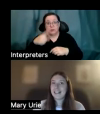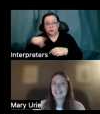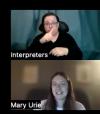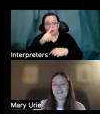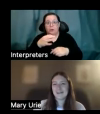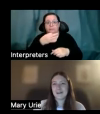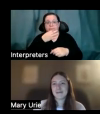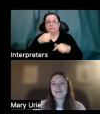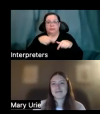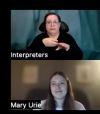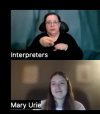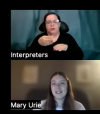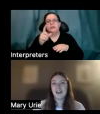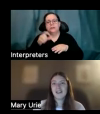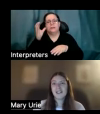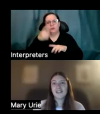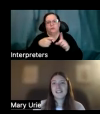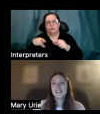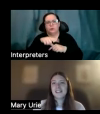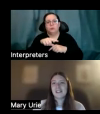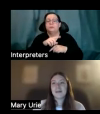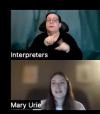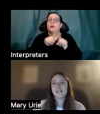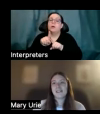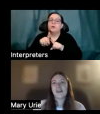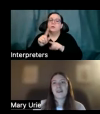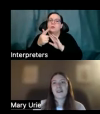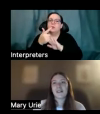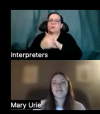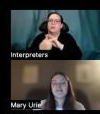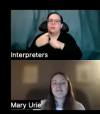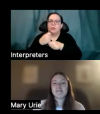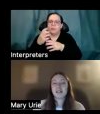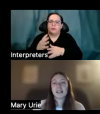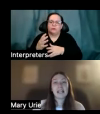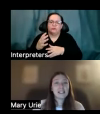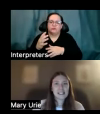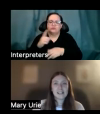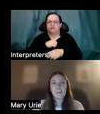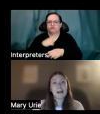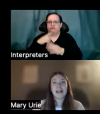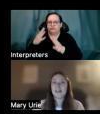they need to hear from you. Also, lawmakers are elected by